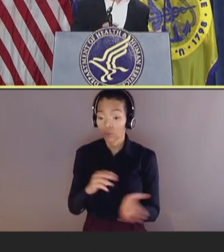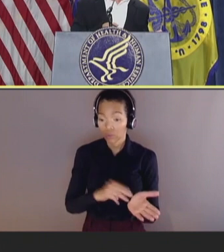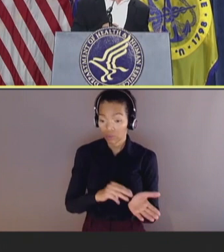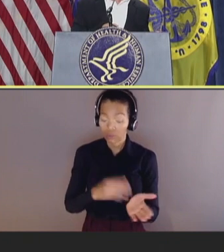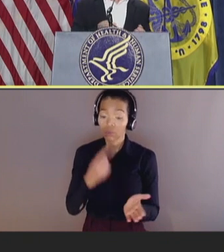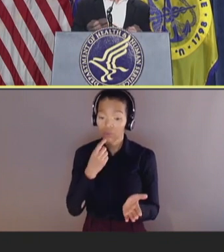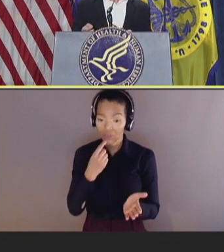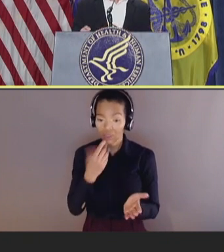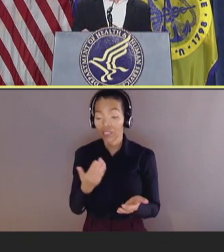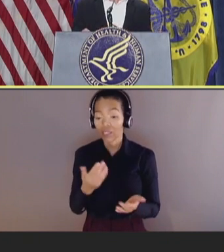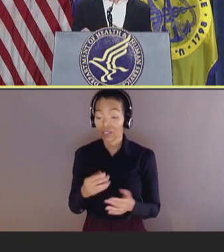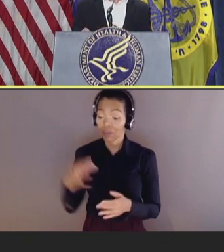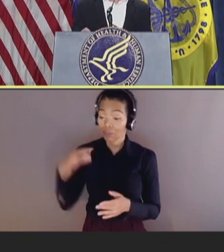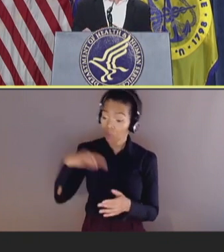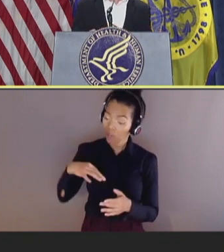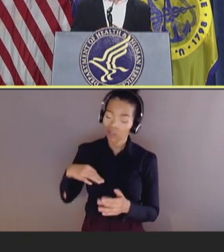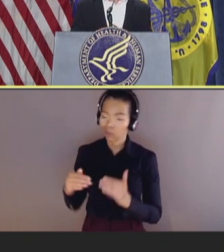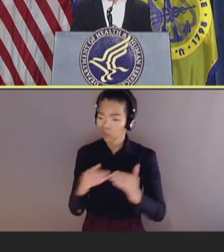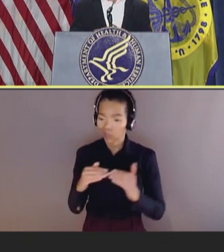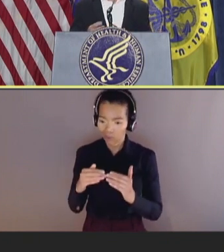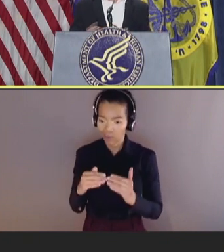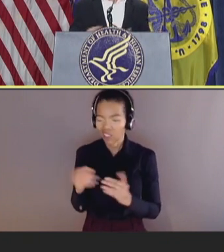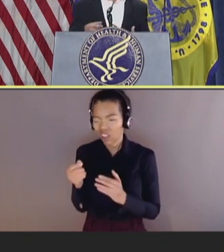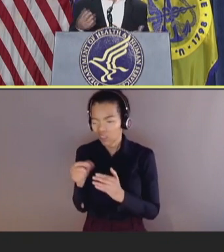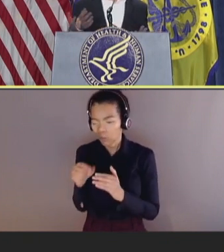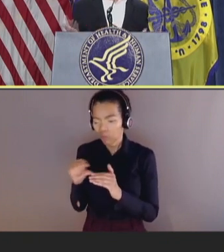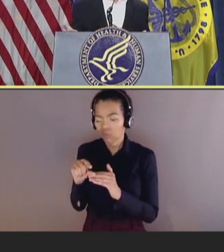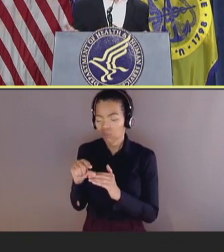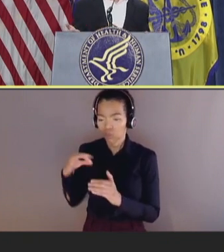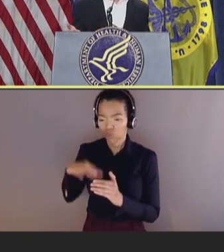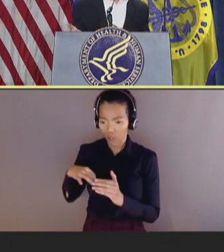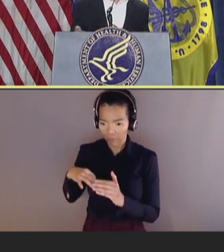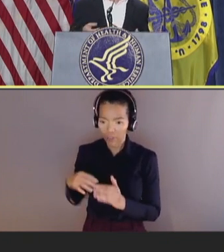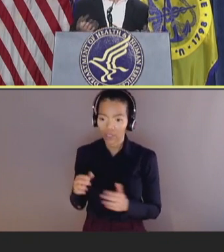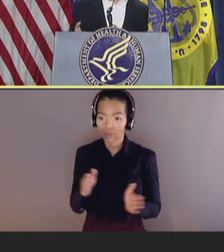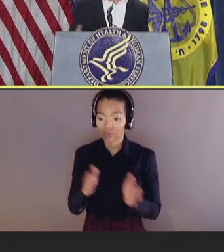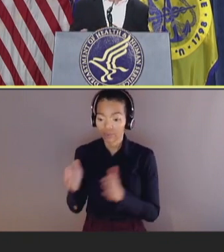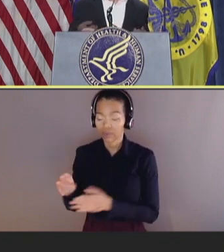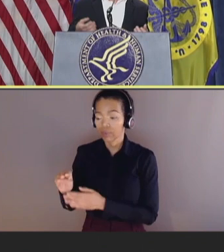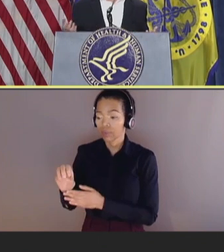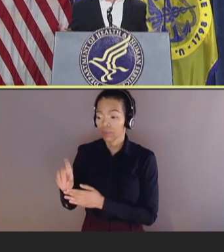that or making a slight profit. Similarly, you can see that in Medicare Part B and Medicare